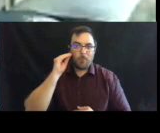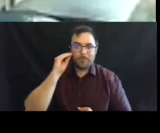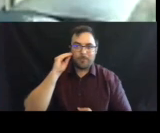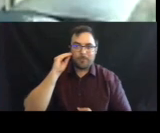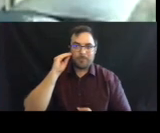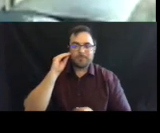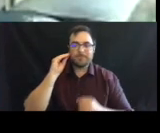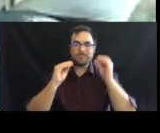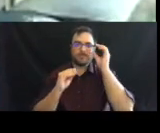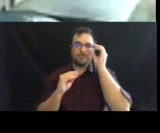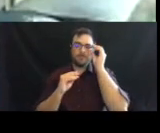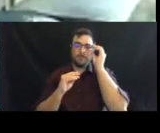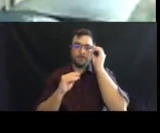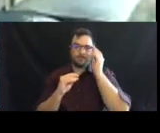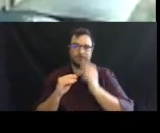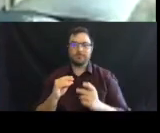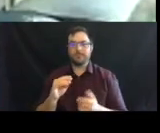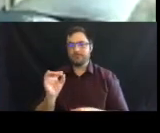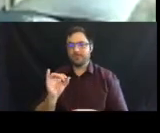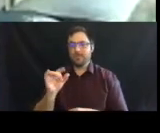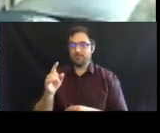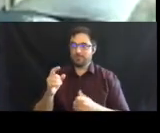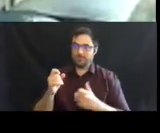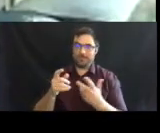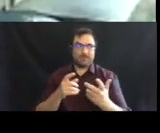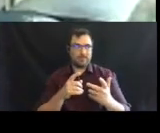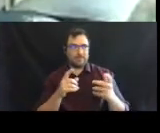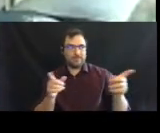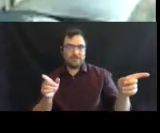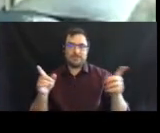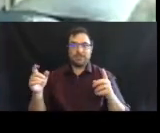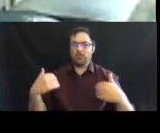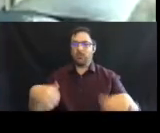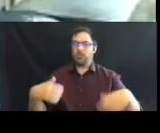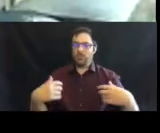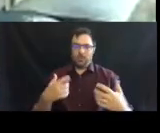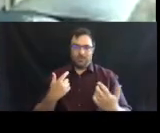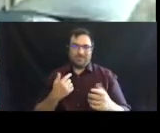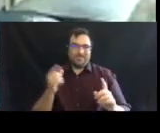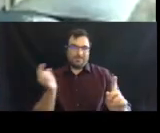working with the providers has become way way way more important so that we can get families back